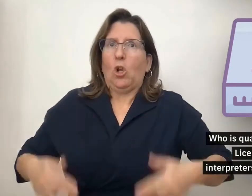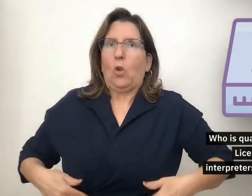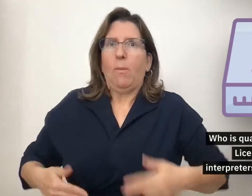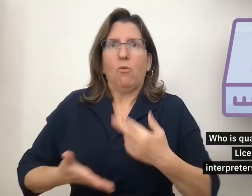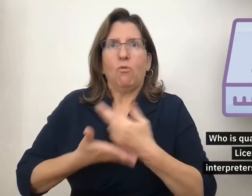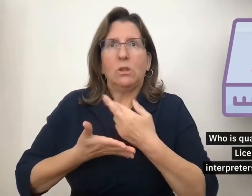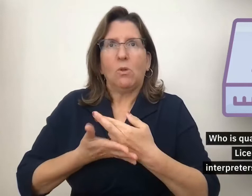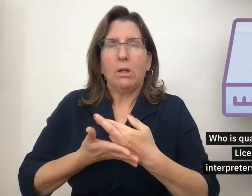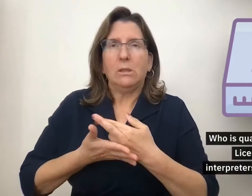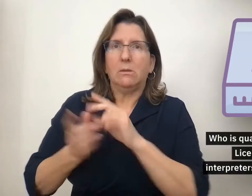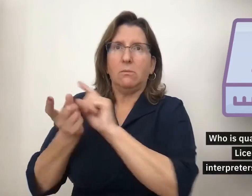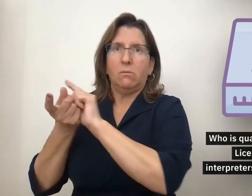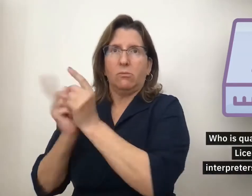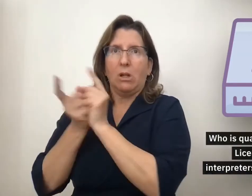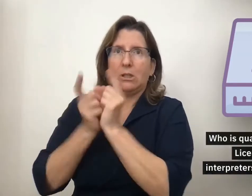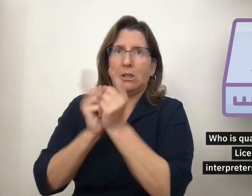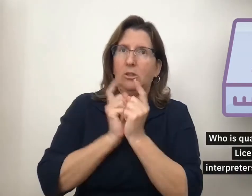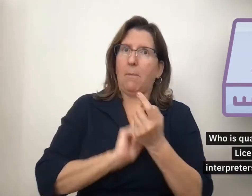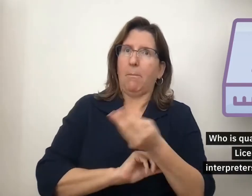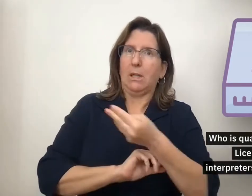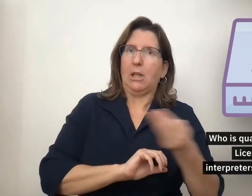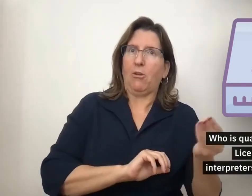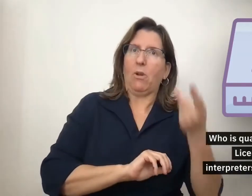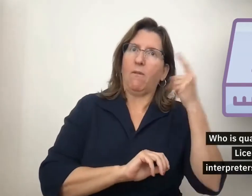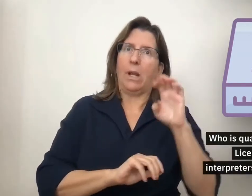to provide translation services for ebooks is even smaller.